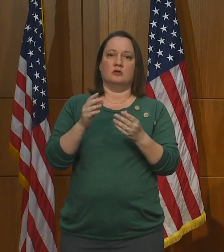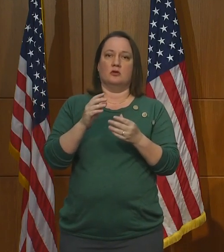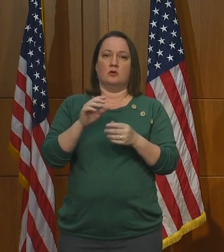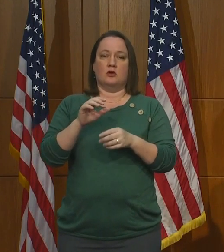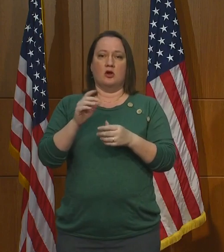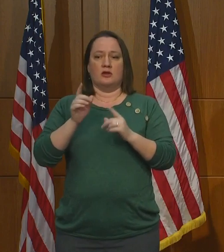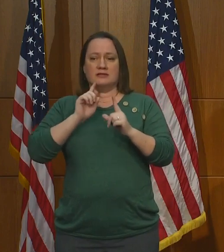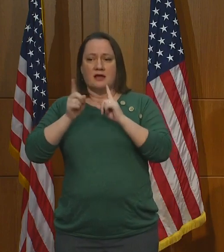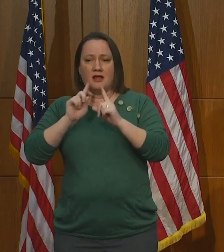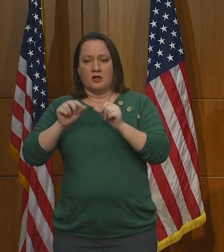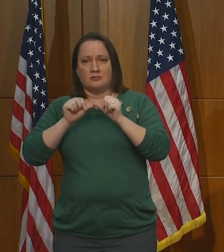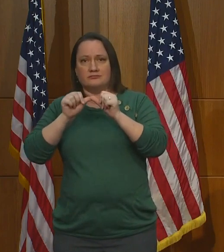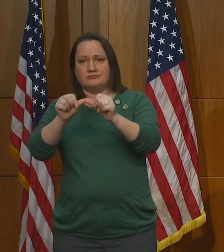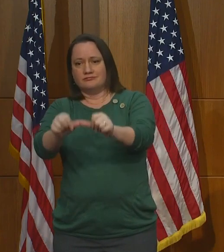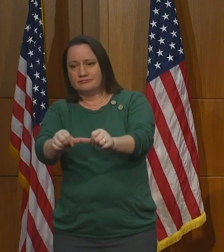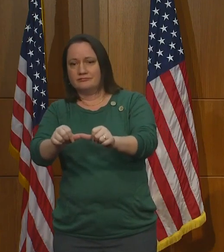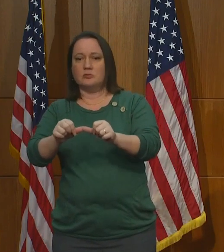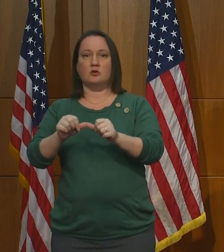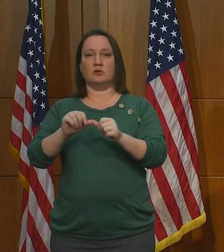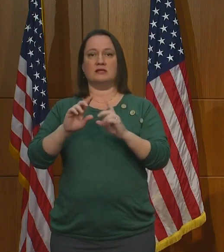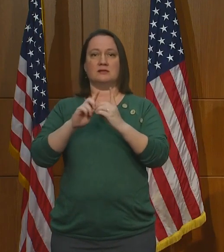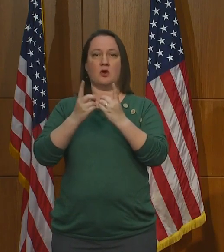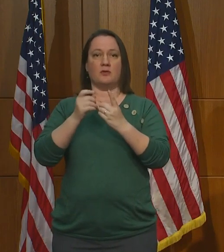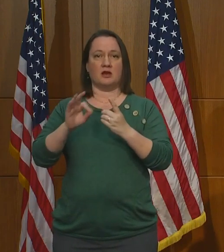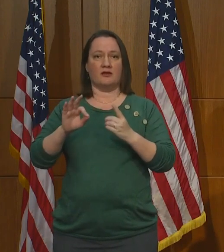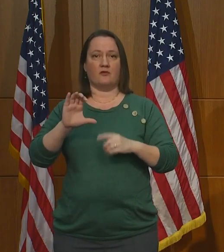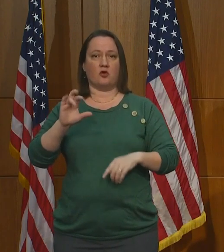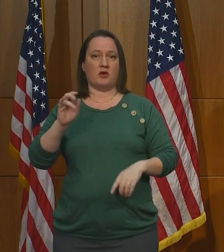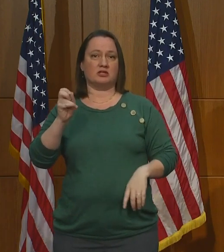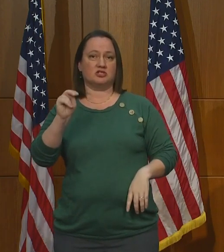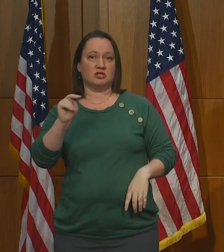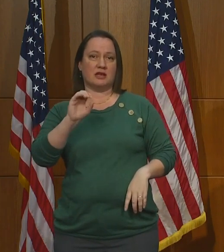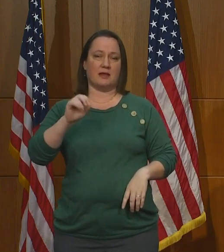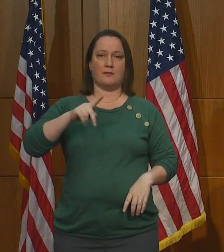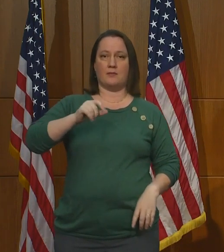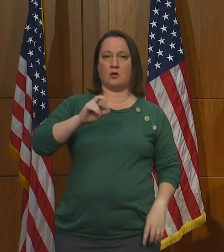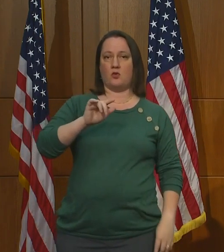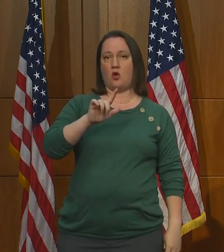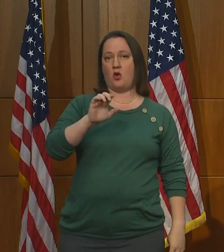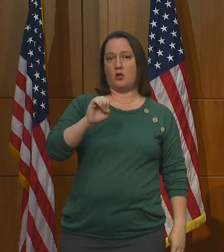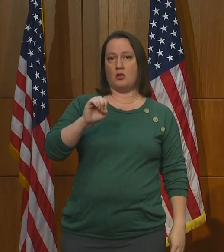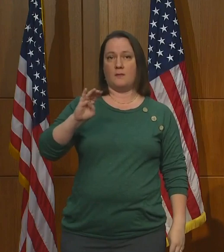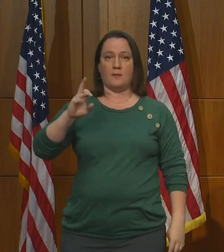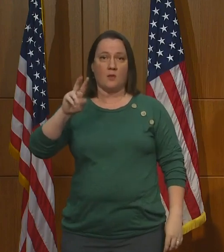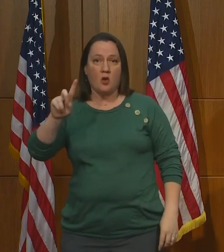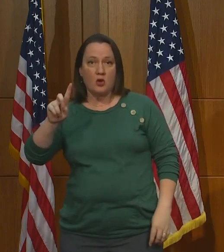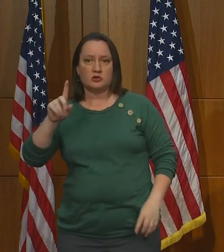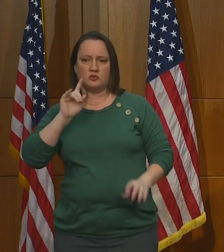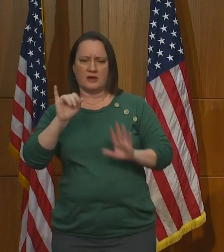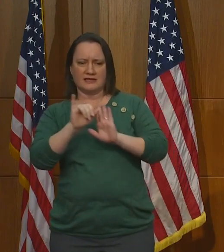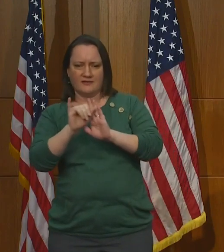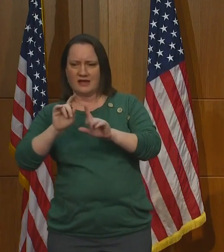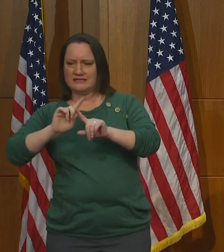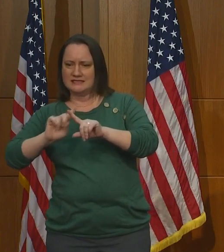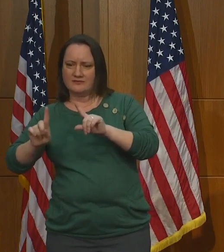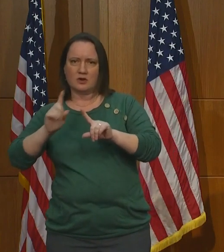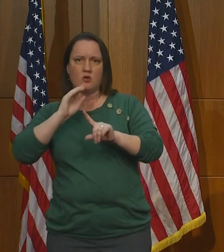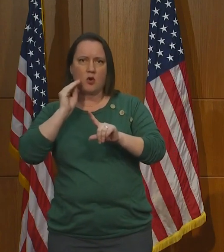AS WELL AS SERVING ONLY WORKING DIALOGUE WITH THE DEPARTMENT OF CORRECTIONS AND PAROLE BOARD TO